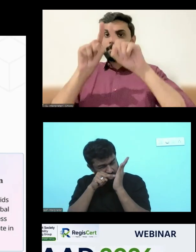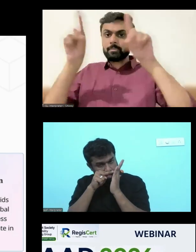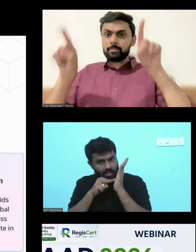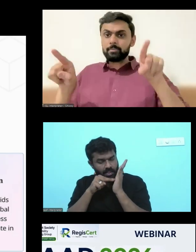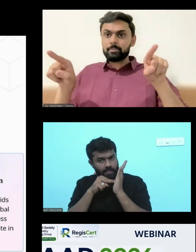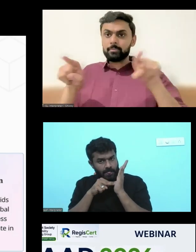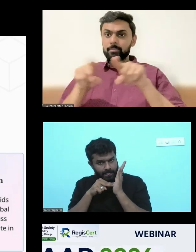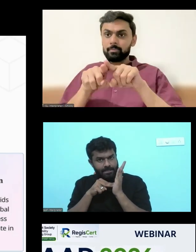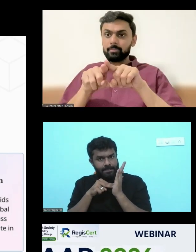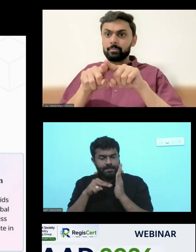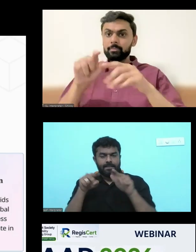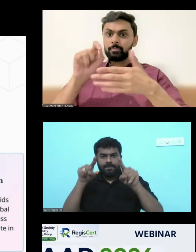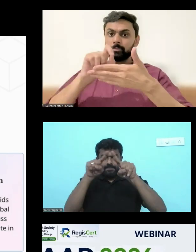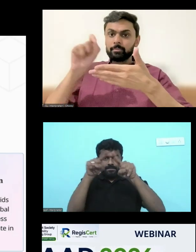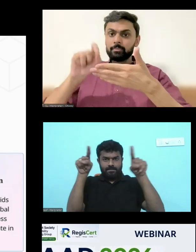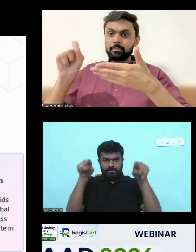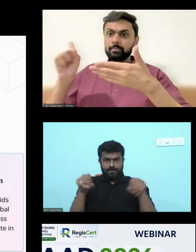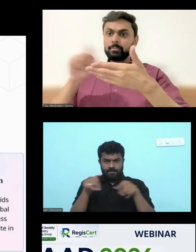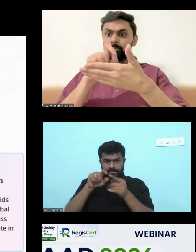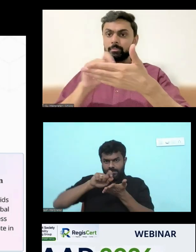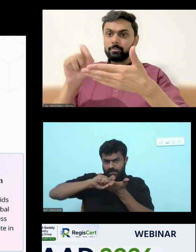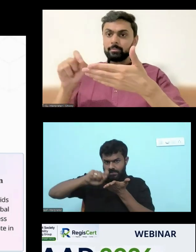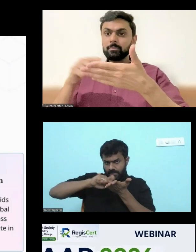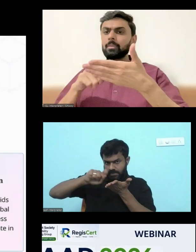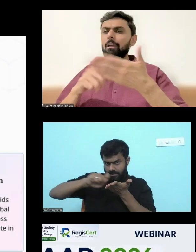require power or software updates in the rural areas.